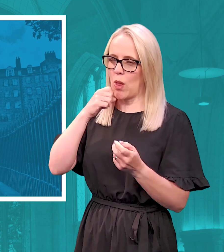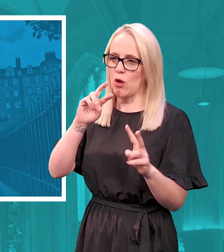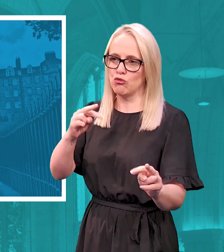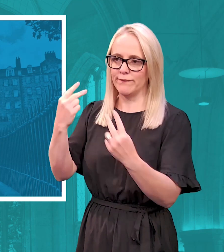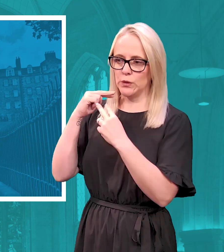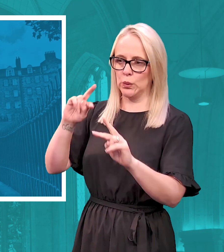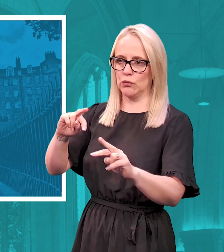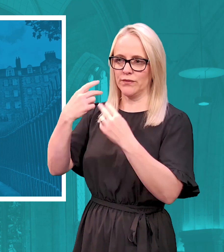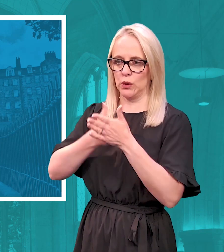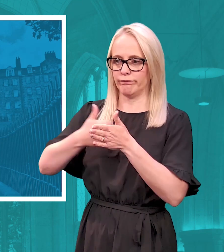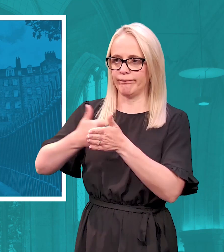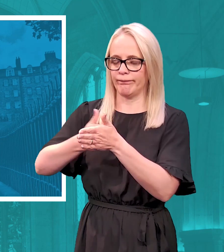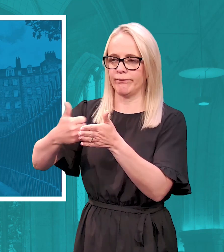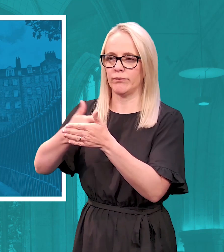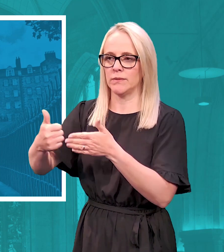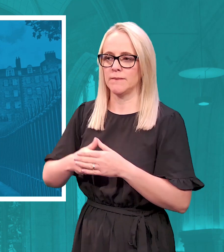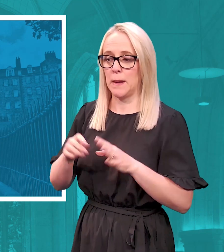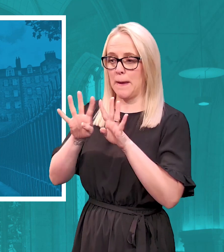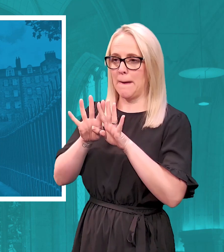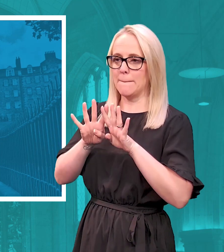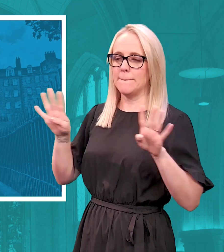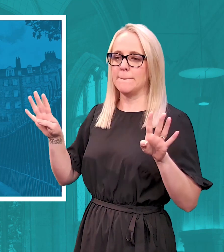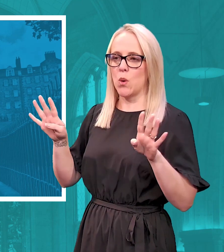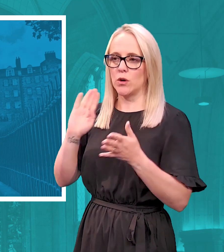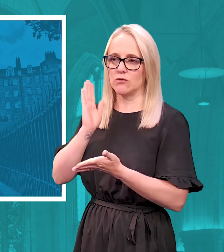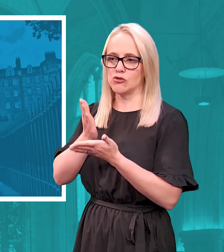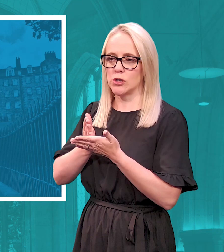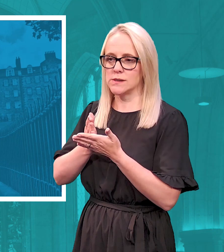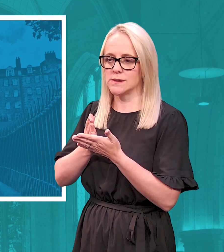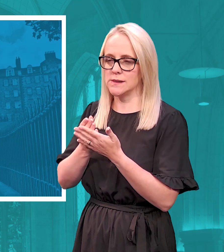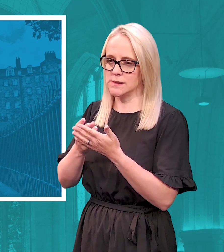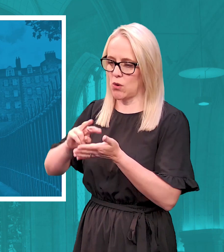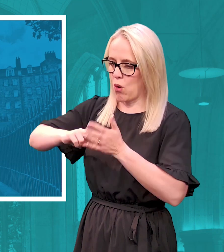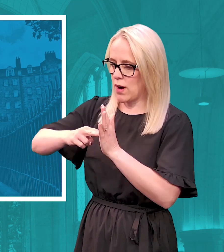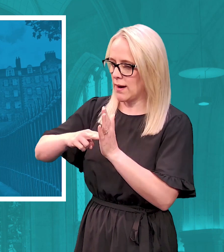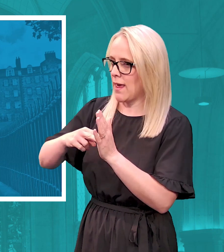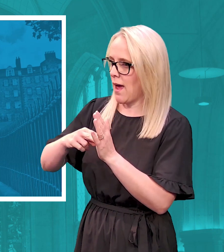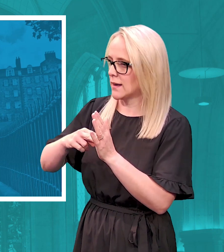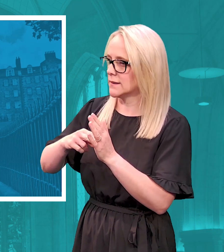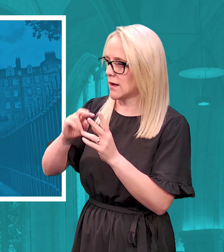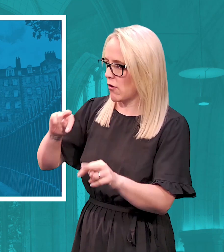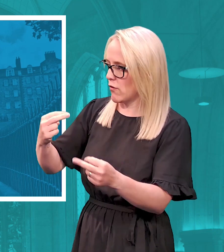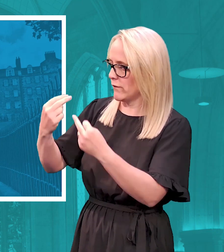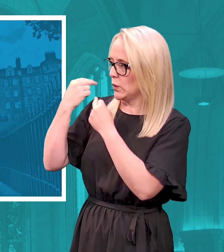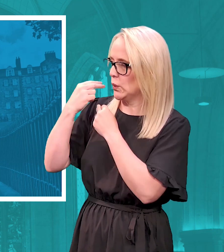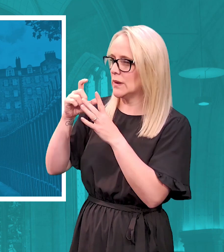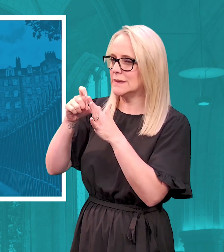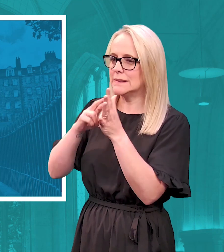The Trustees Board initiated an organisational review started by David Robertson when he Secretary and Clerk,